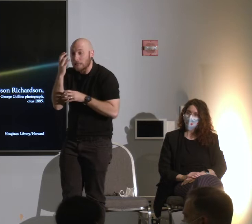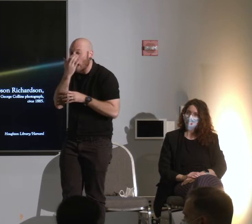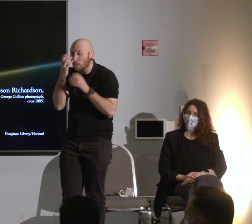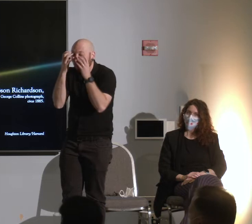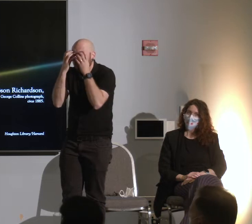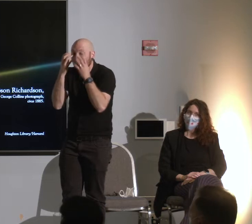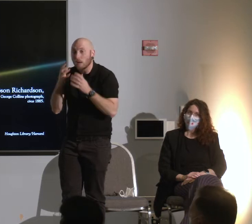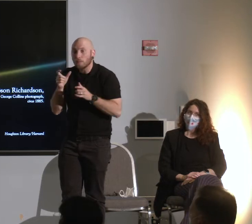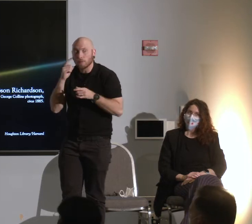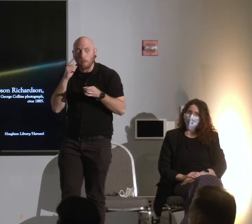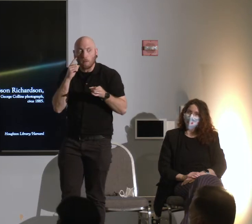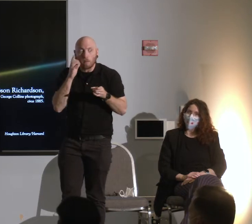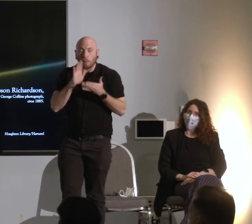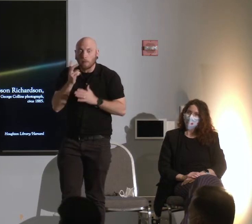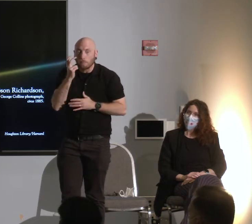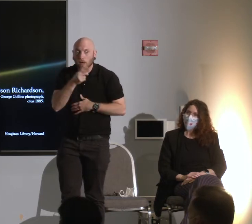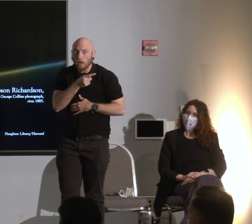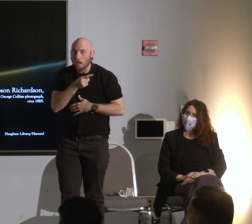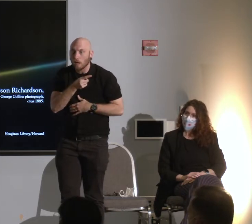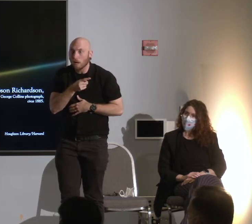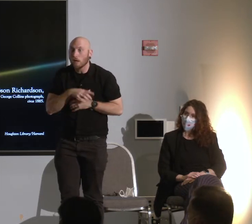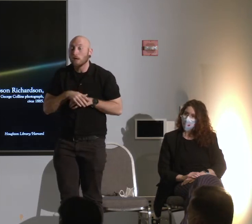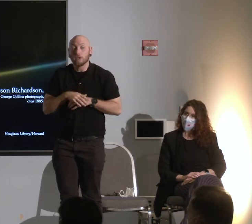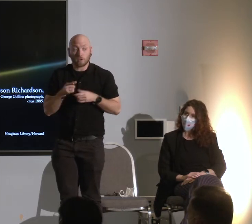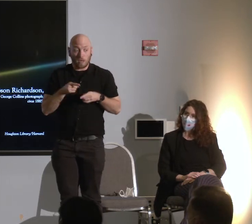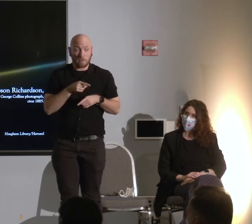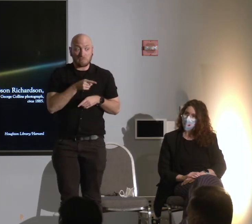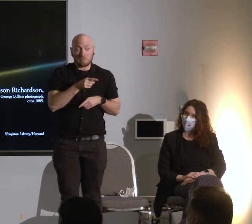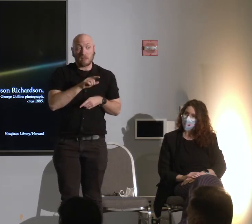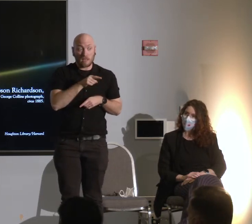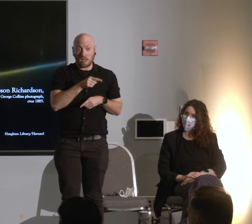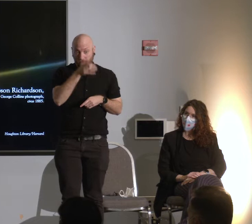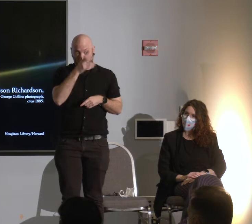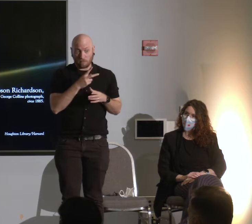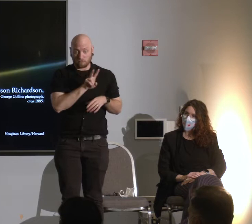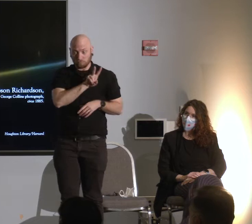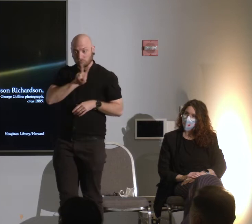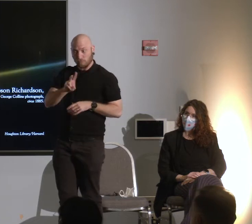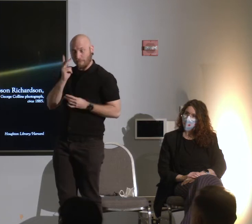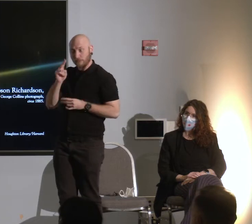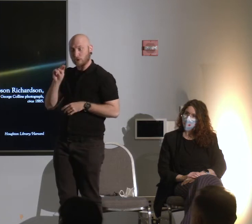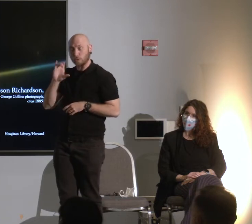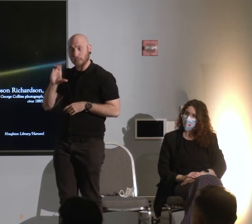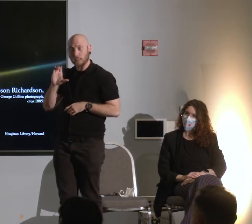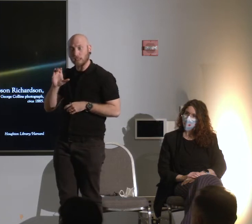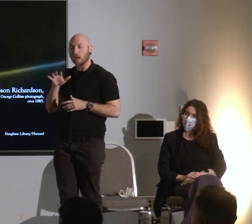concern that he might lose his vision. And he and his father went to New York. They consulted an ophthalmologist, if that's what you call them